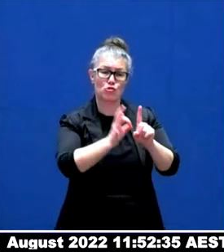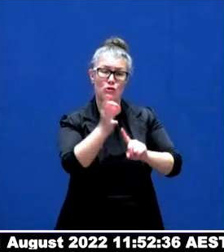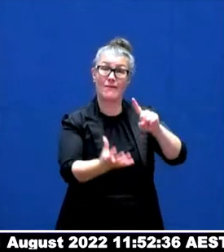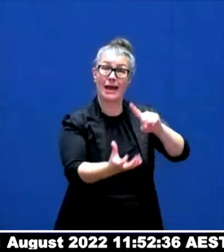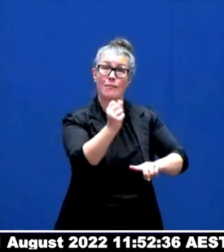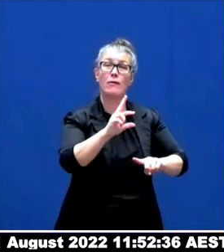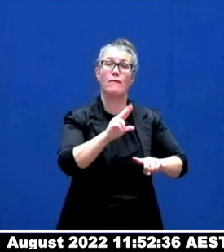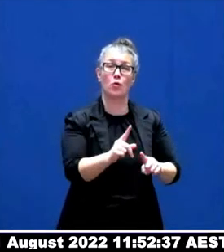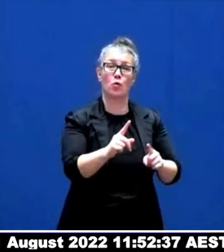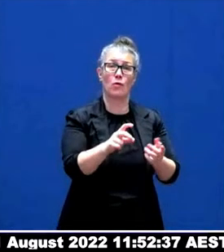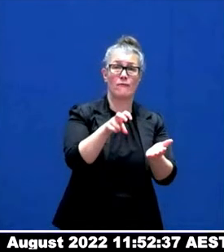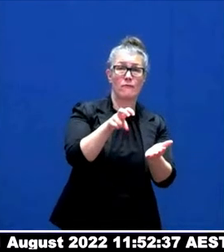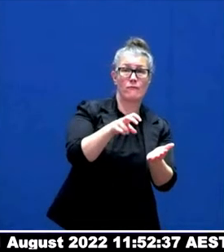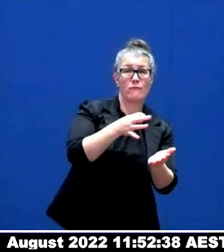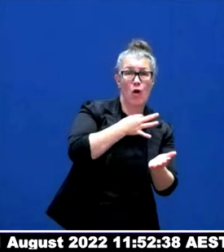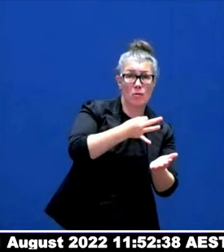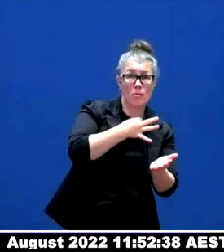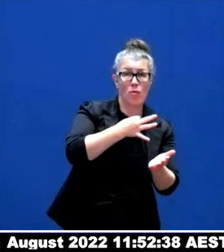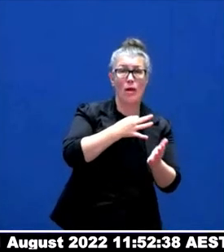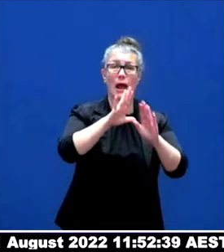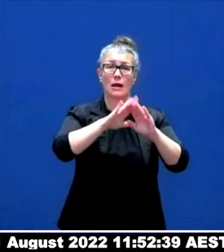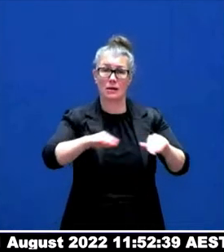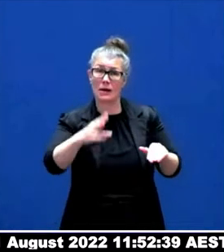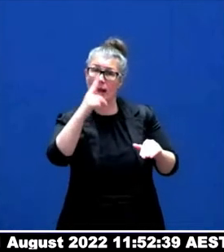people with disability is identified as a particular area.